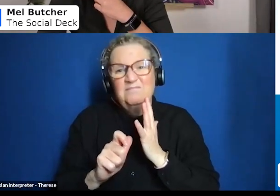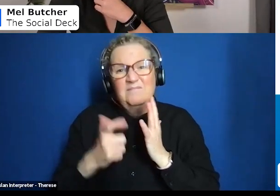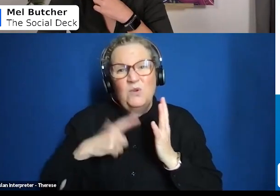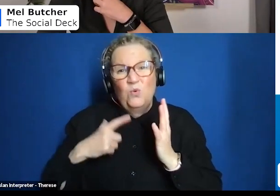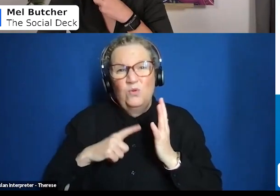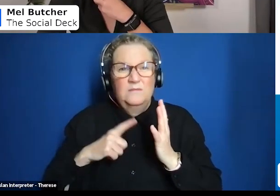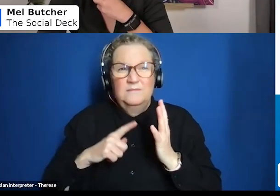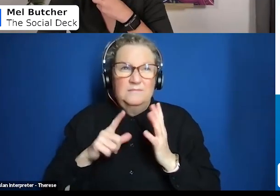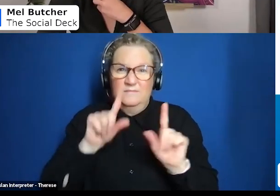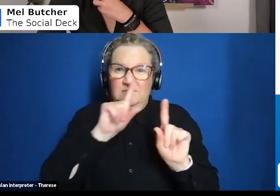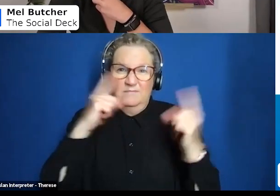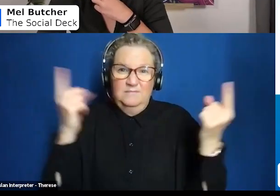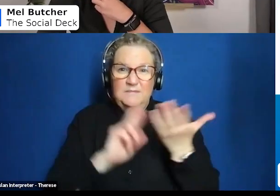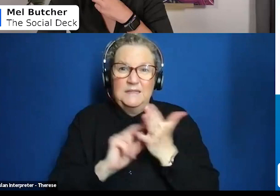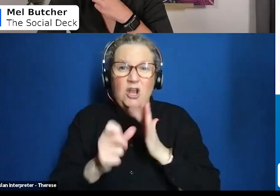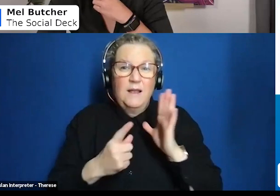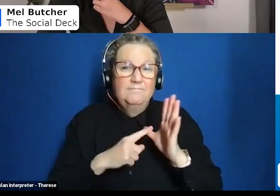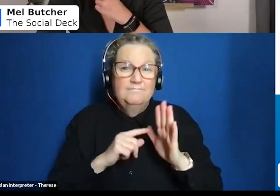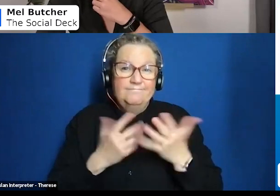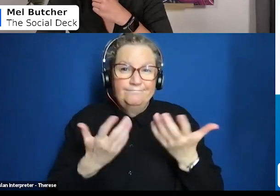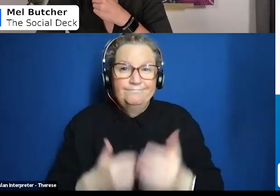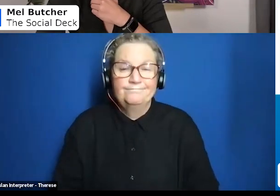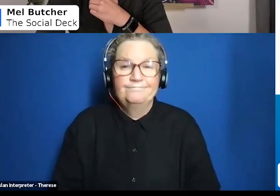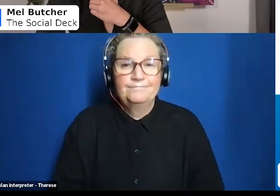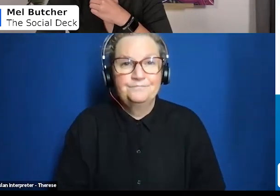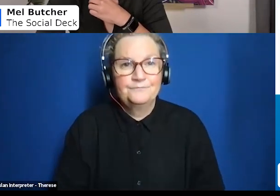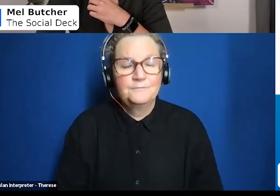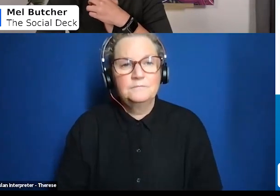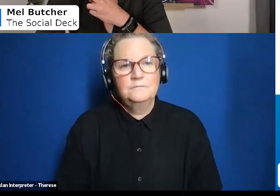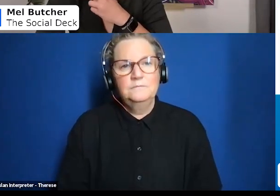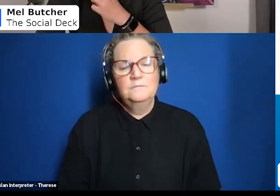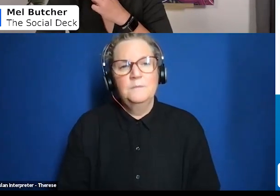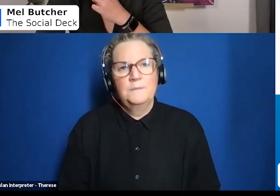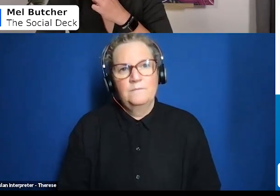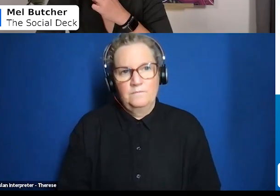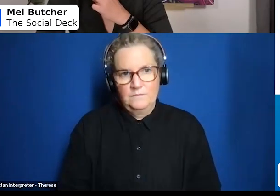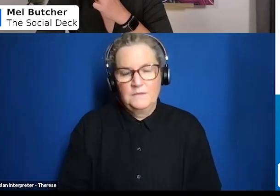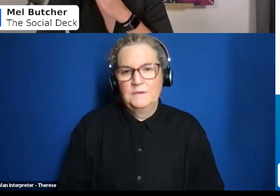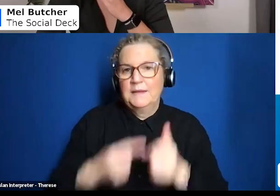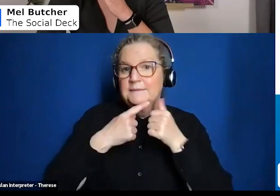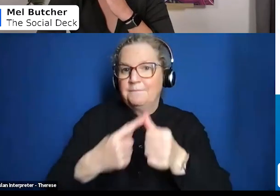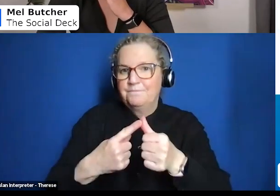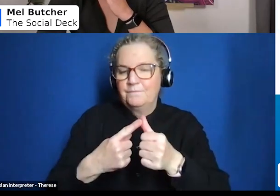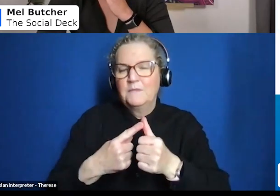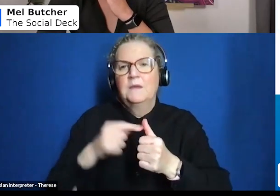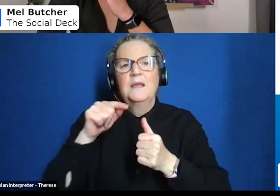Age eligibility requirements for the NDIS? So the way how the asset works is it takes existing